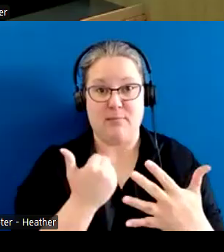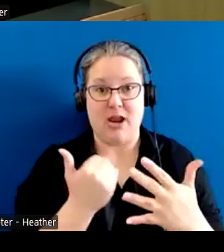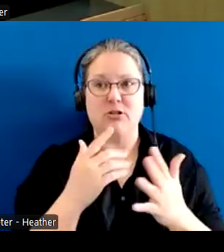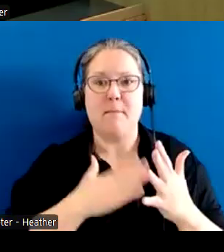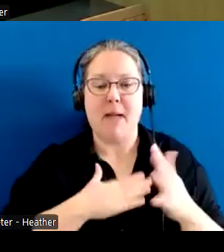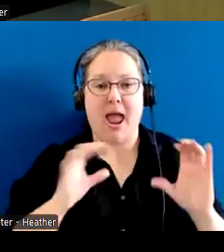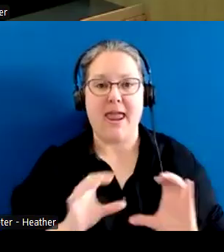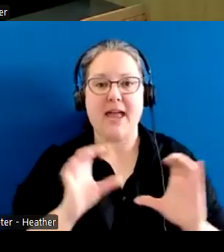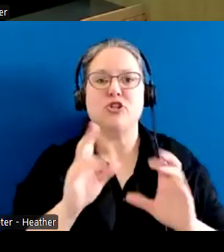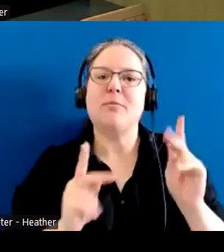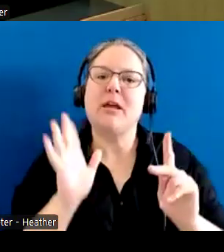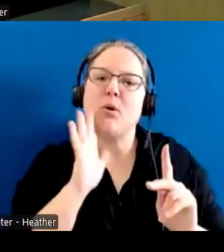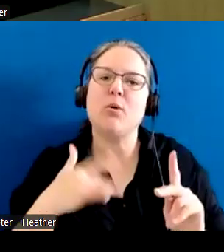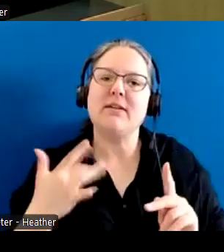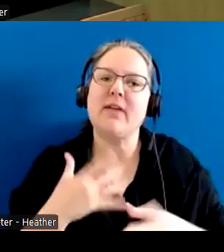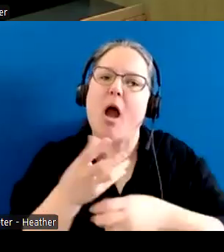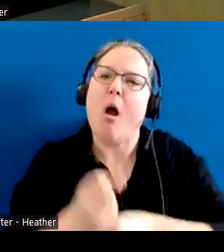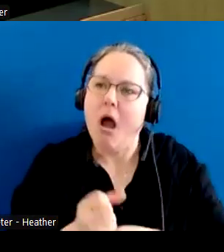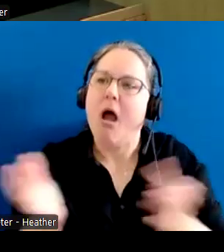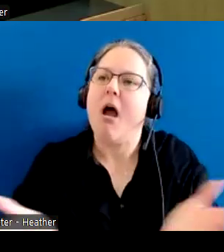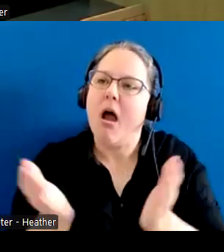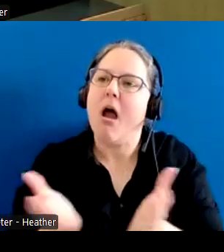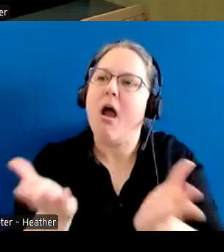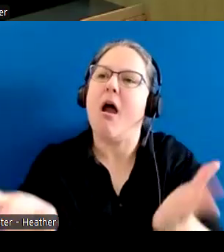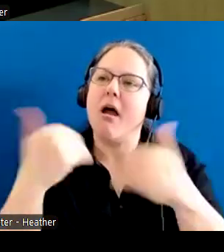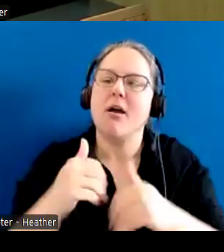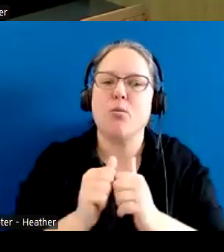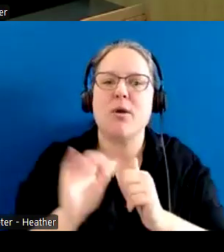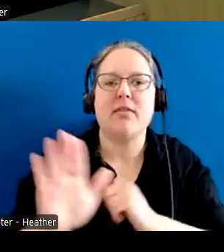going to take so that people would feel encouraged to come to us with ide with their um research